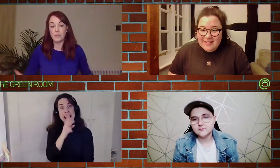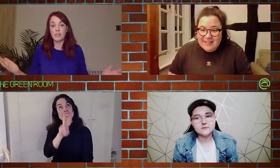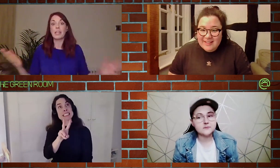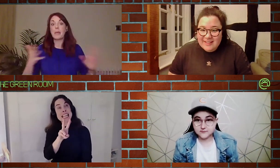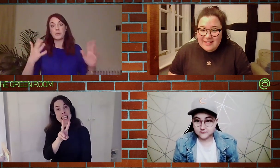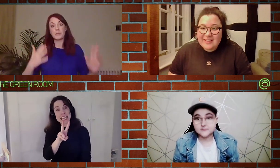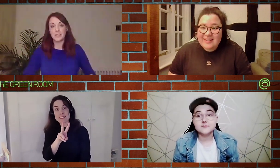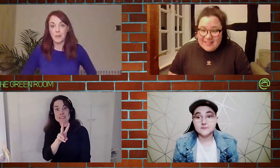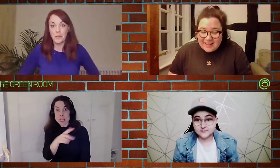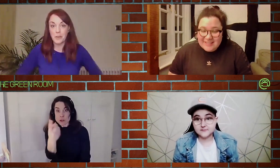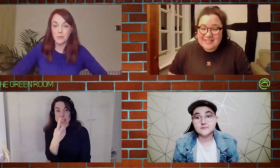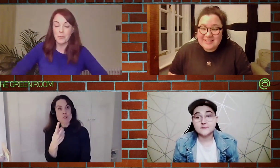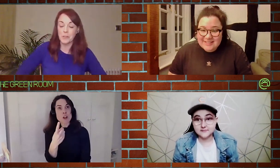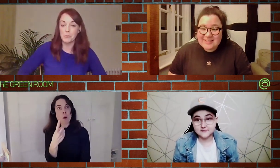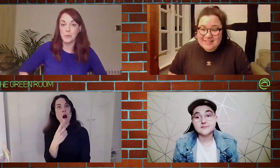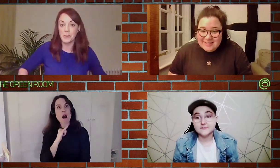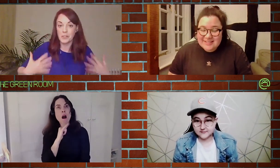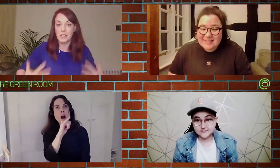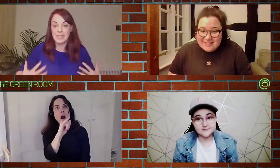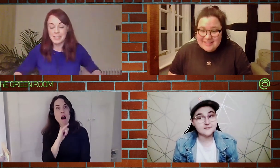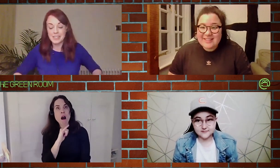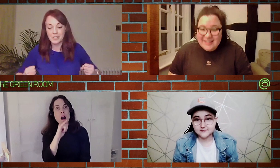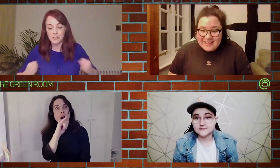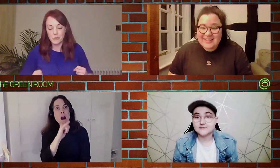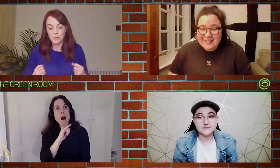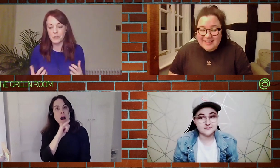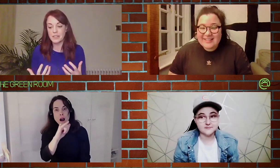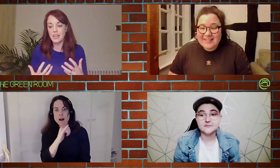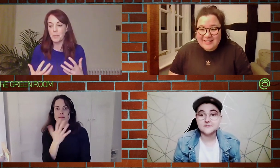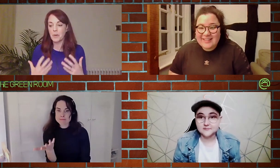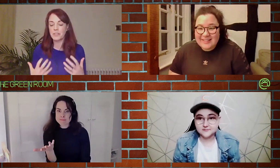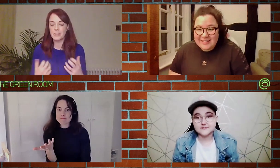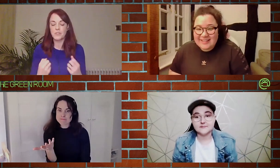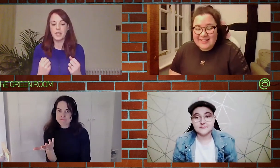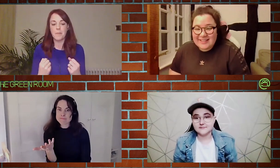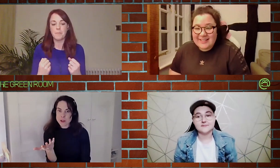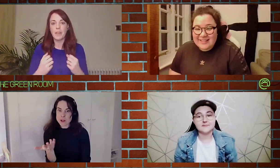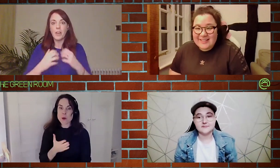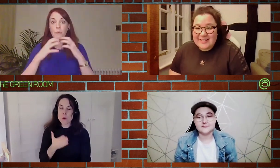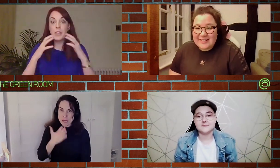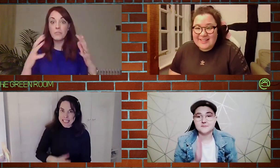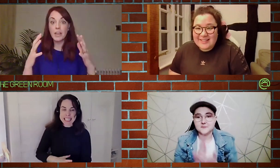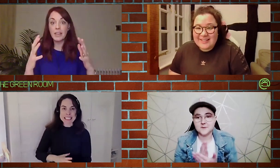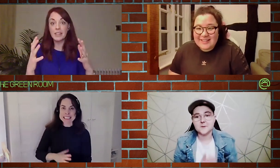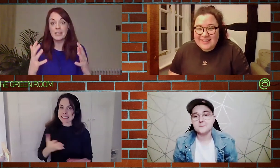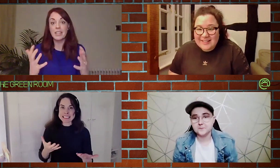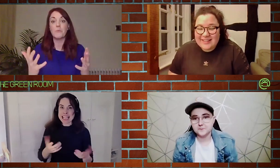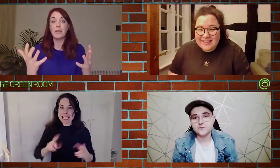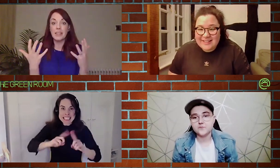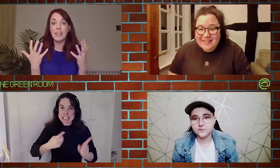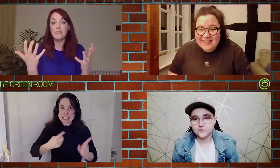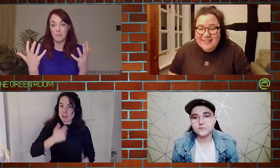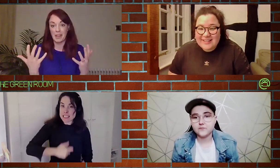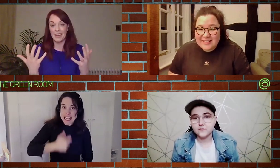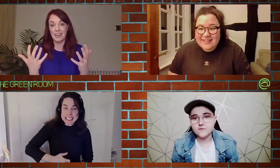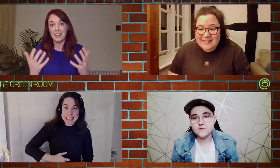the labels that we want to put... our identities that we want to say about ourselves. And if we can recognize that and we can learn from that